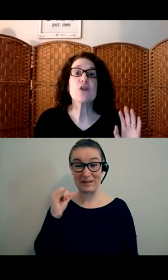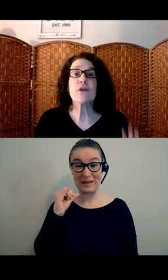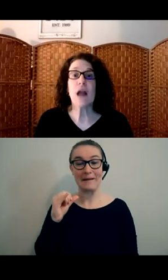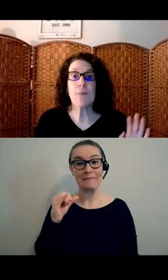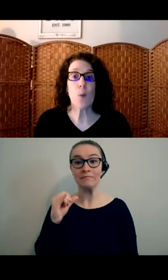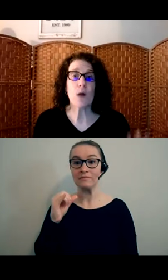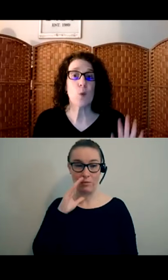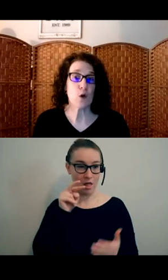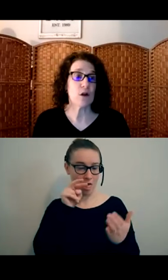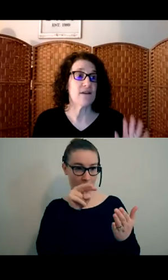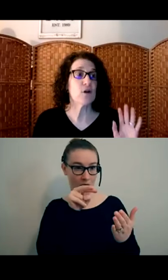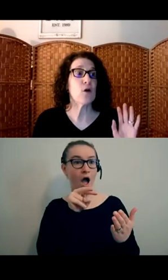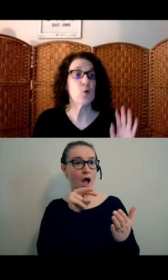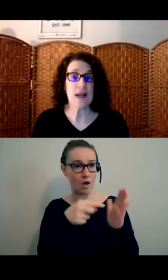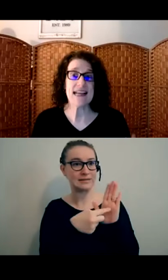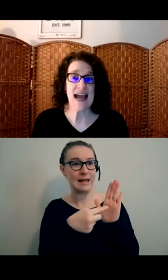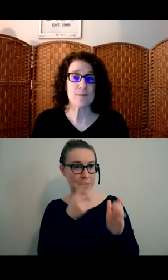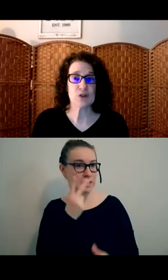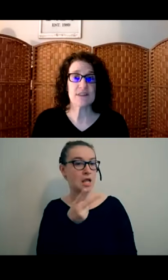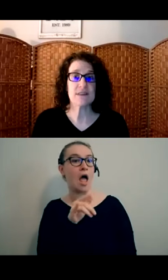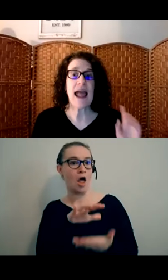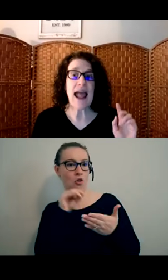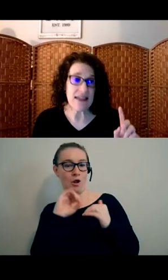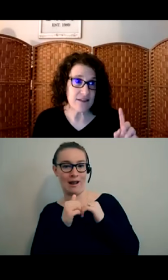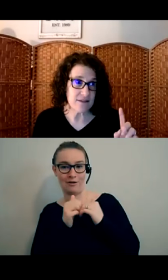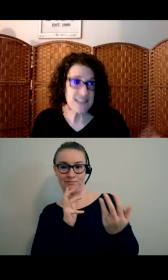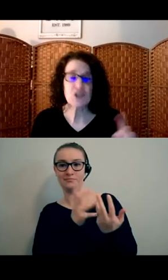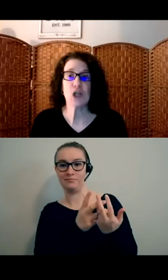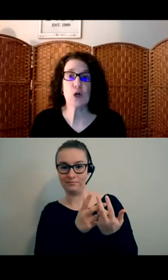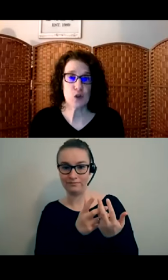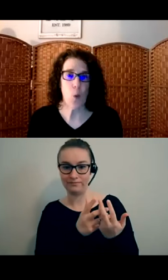So the number one rule of great captions -- and this shows you why.